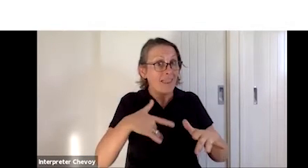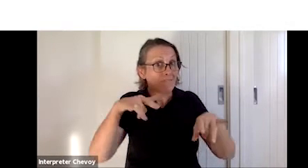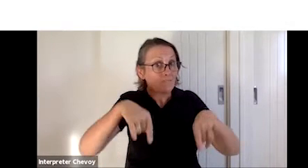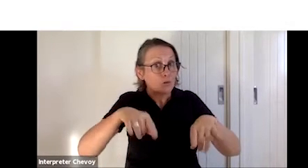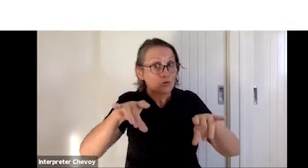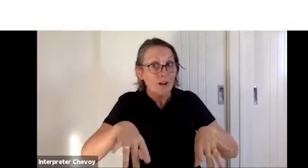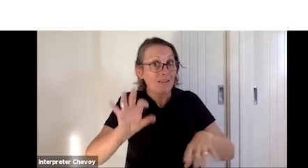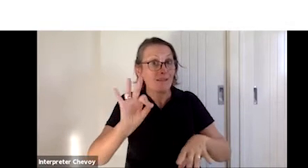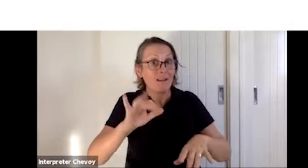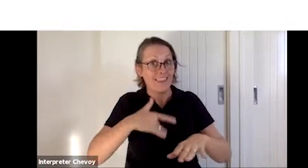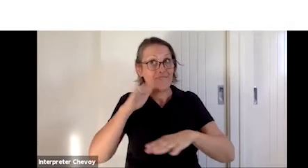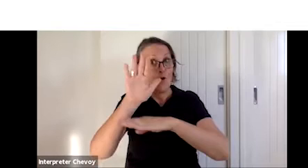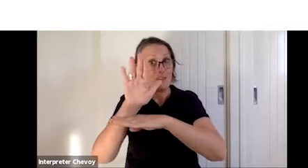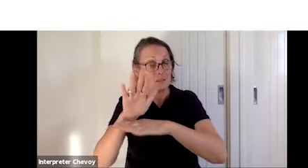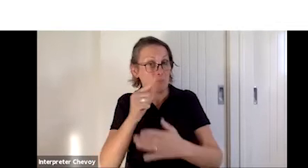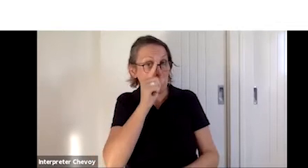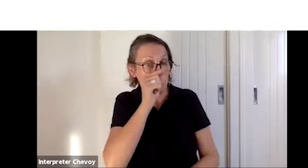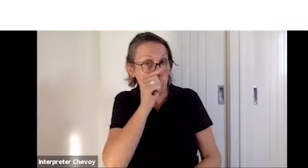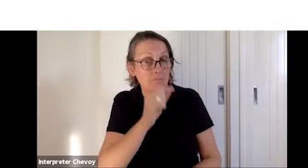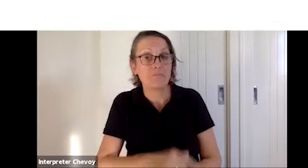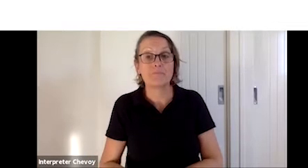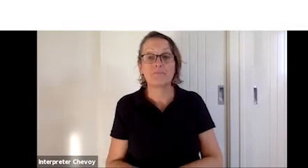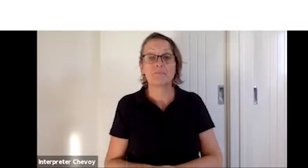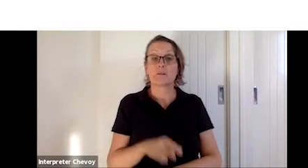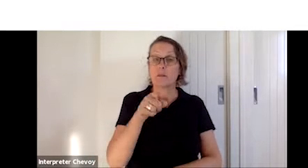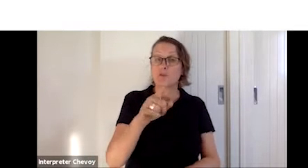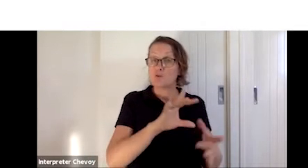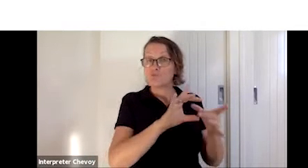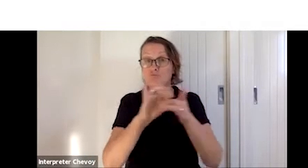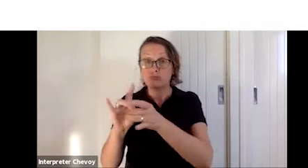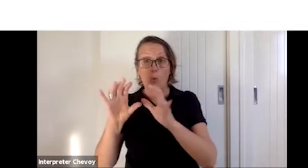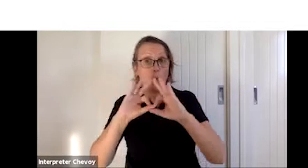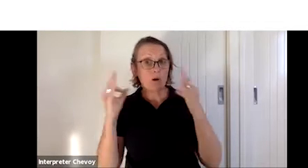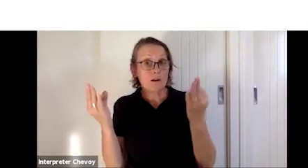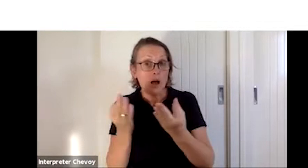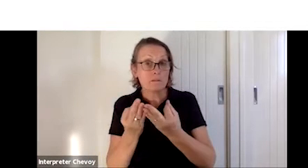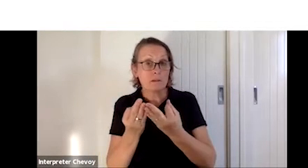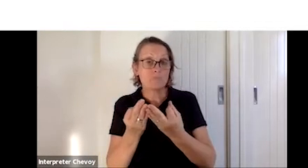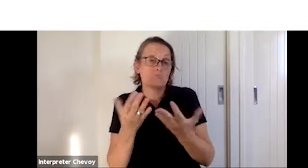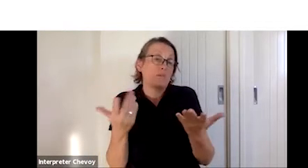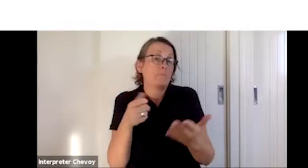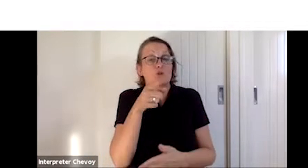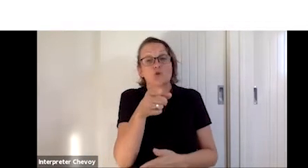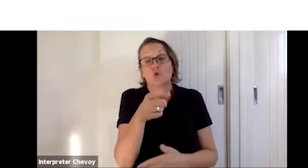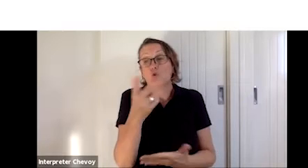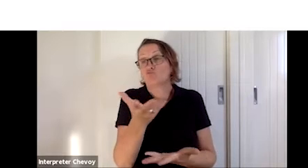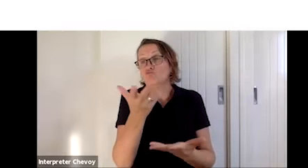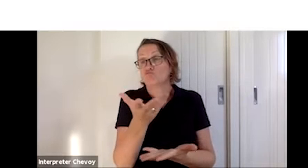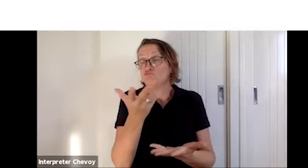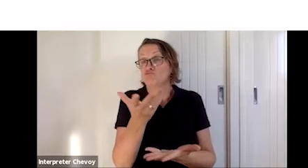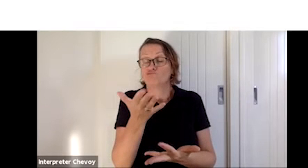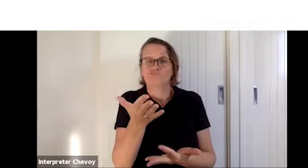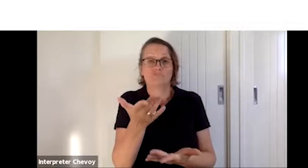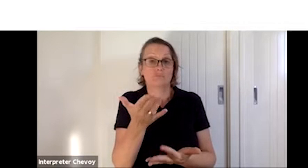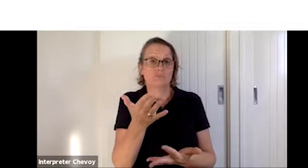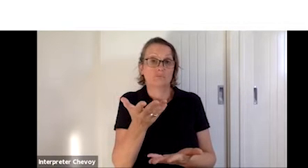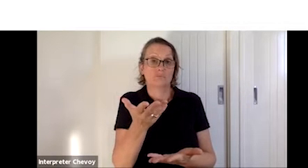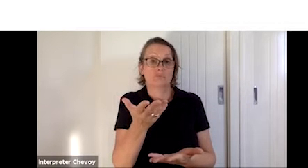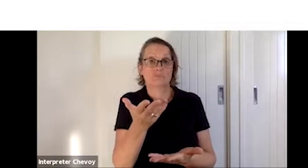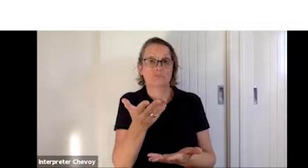You can choose to be linked to an organisation. Say you were applying on behalf of FBI Radio,